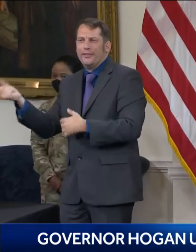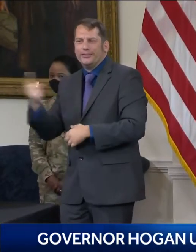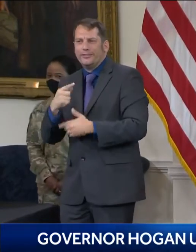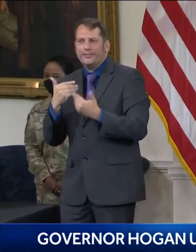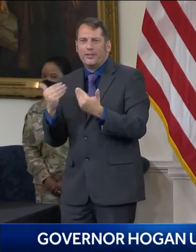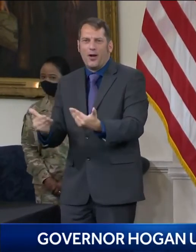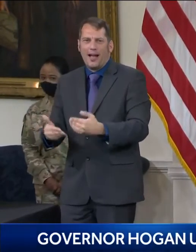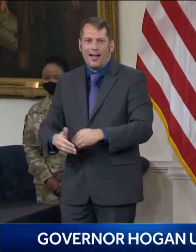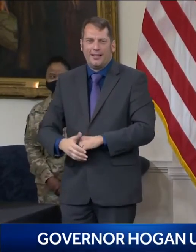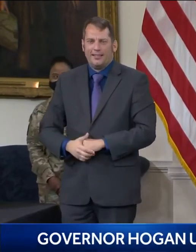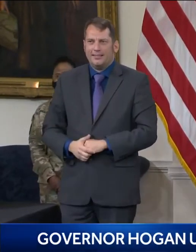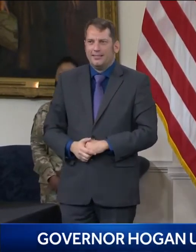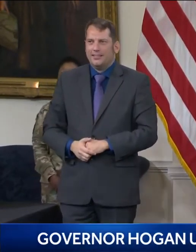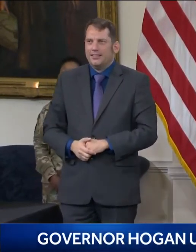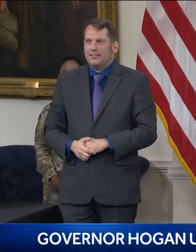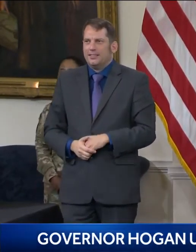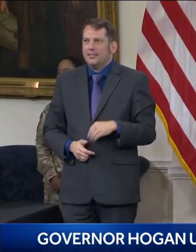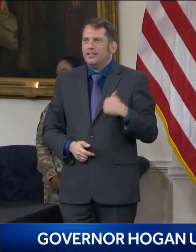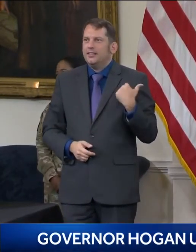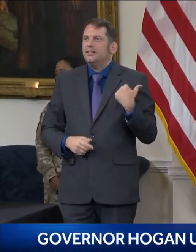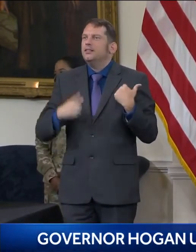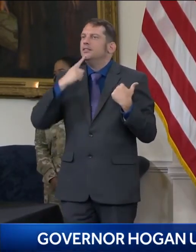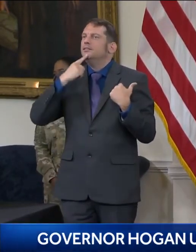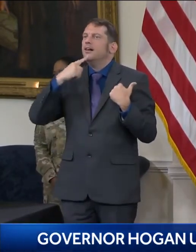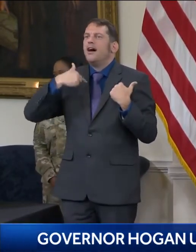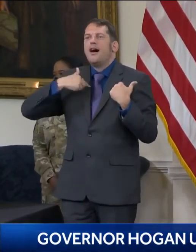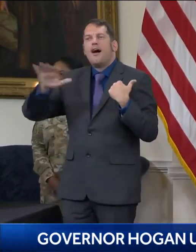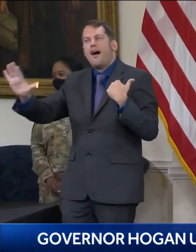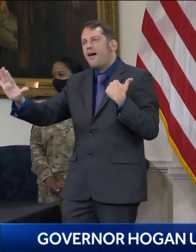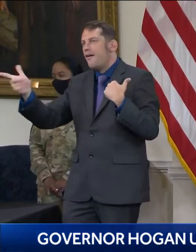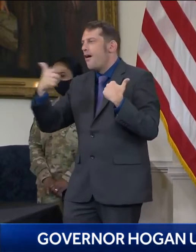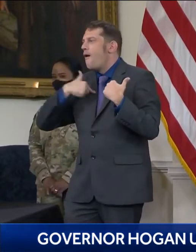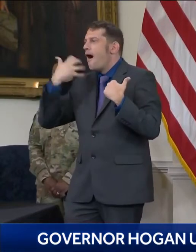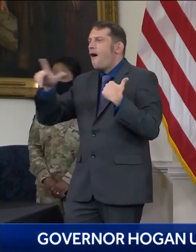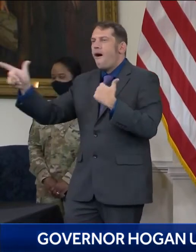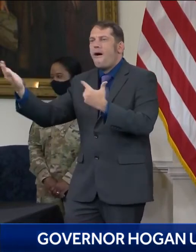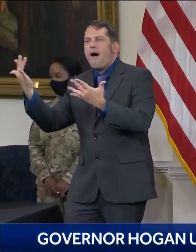I AM COMING RIGHT BACK TO YOU.